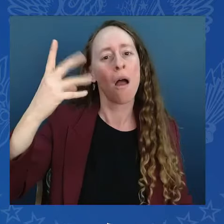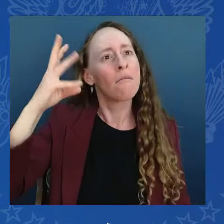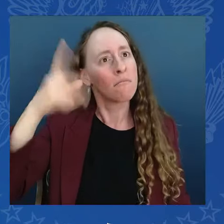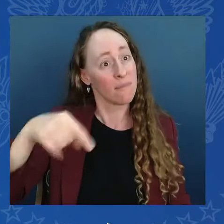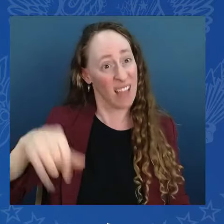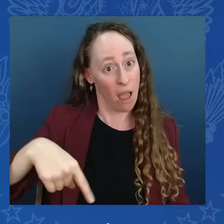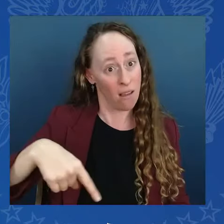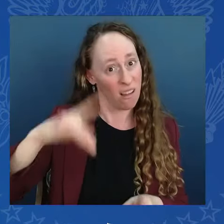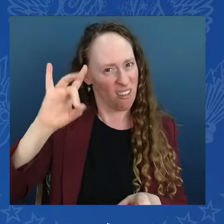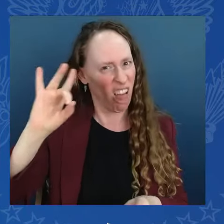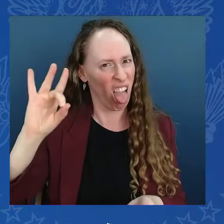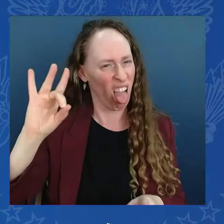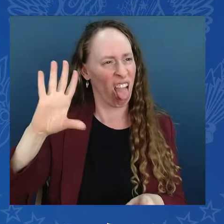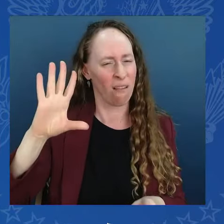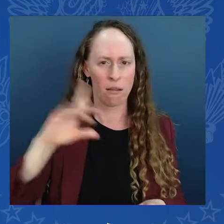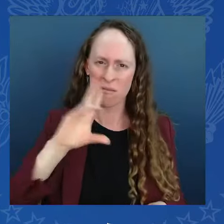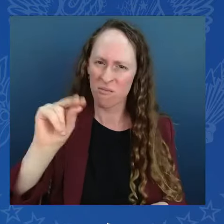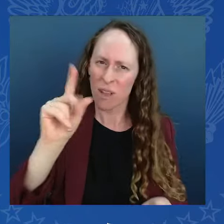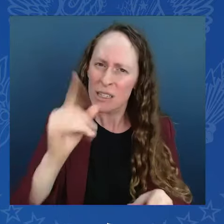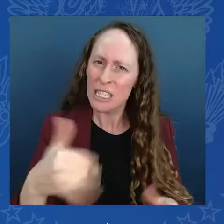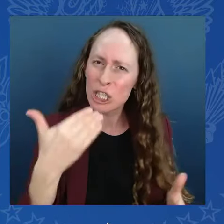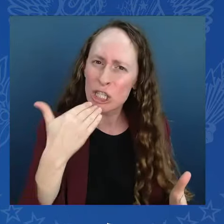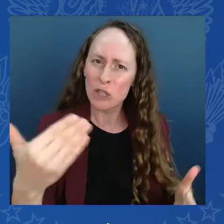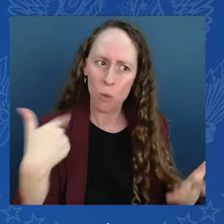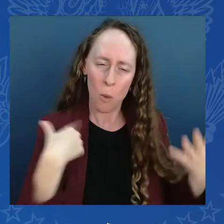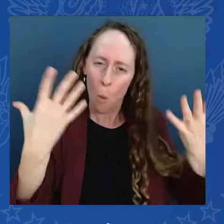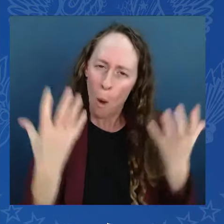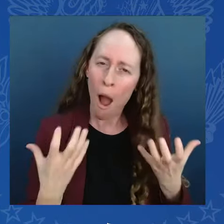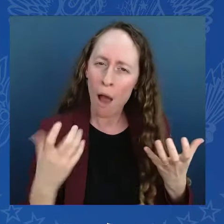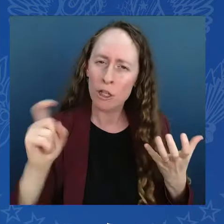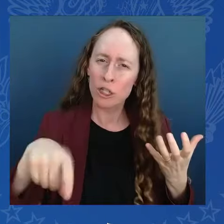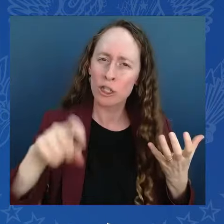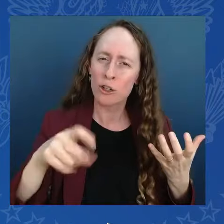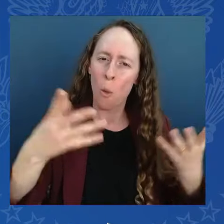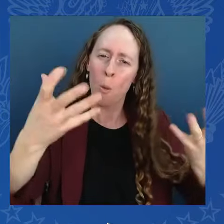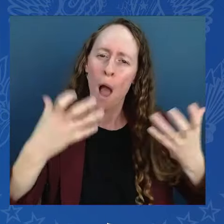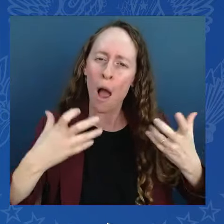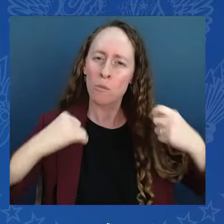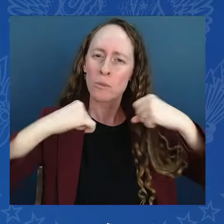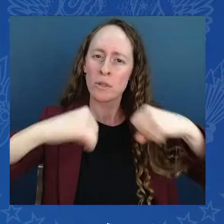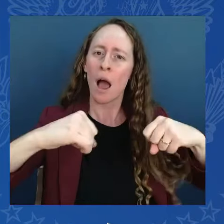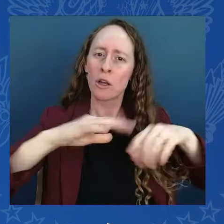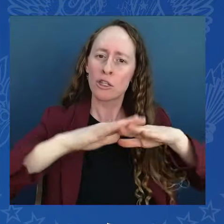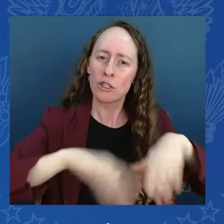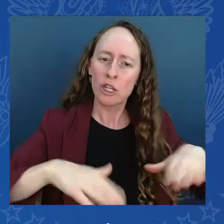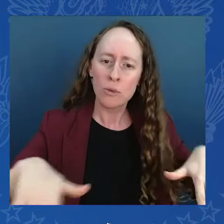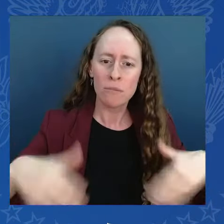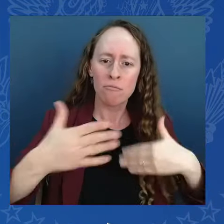protecting women from -- from low birth rates, protecting them from brain damage, and so much more.